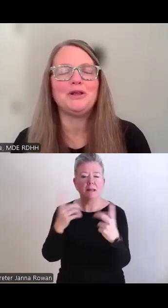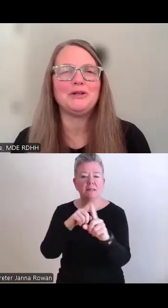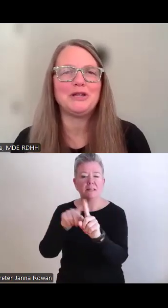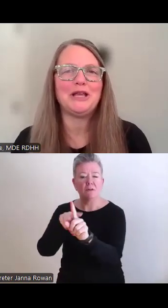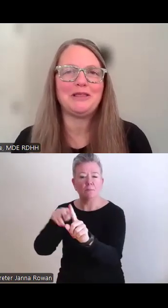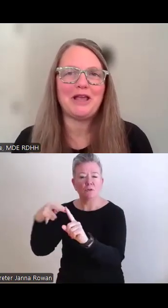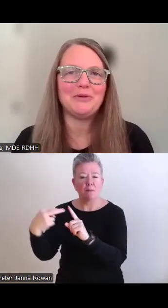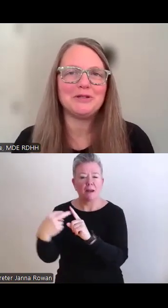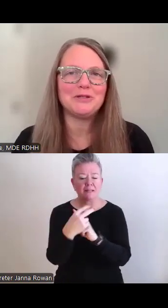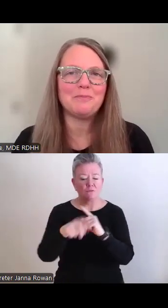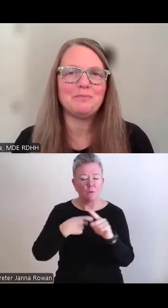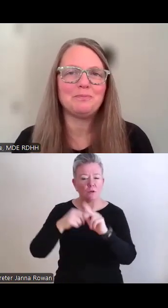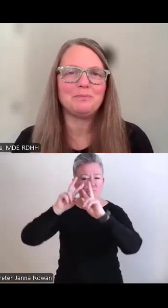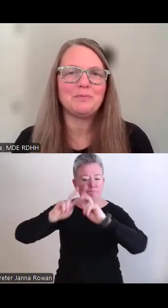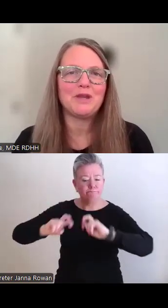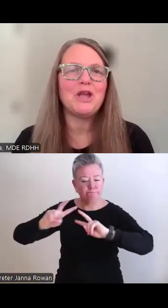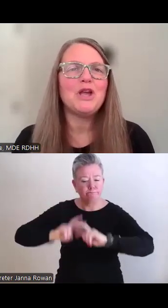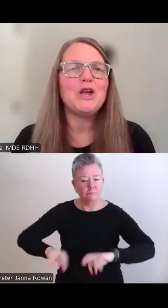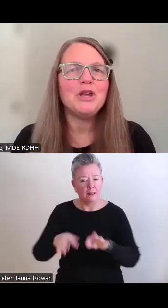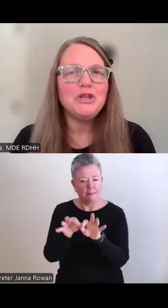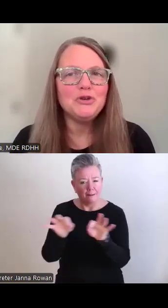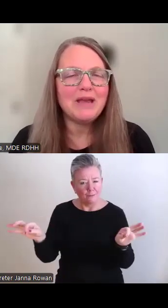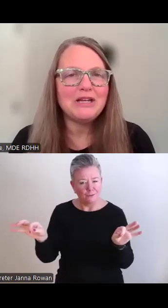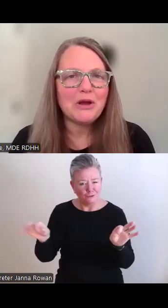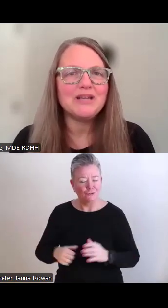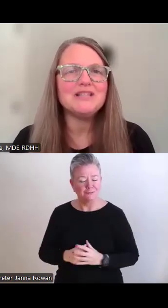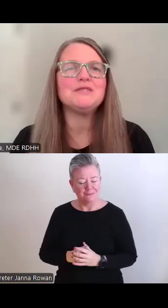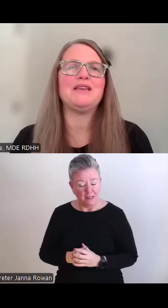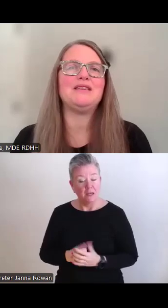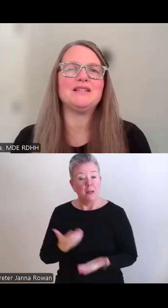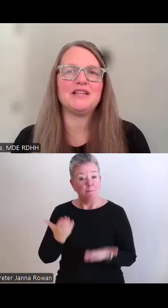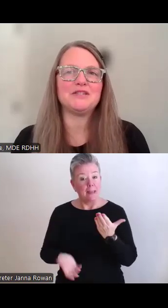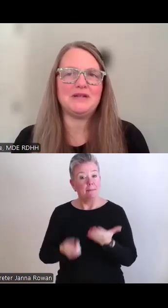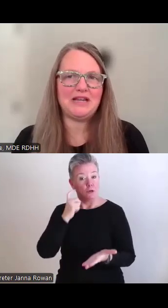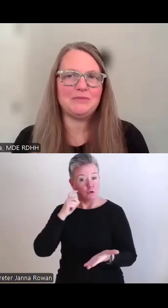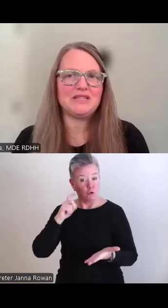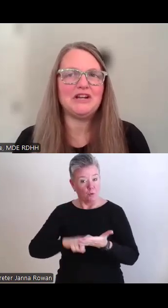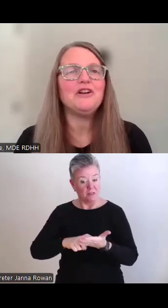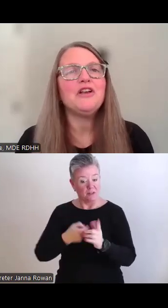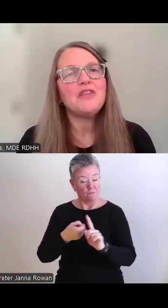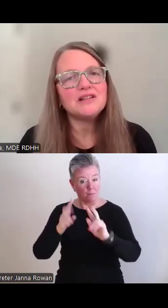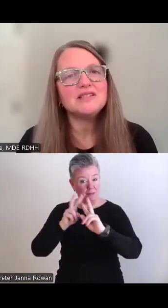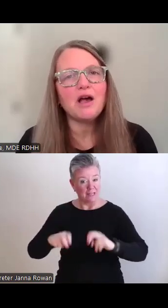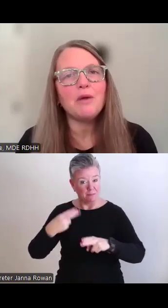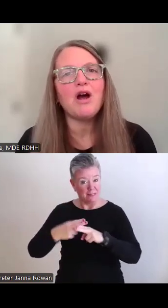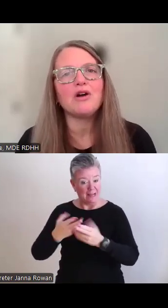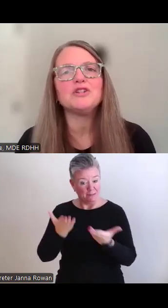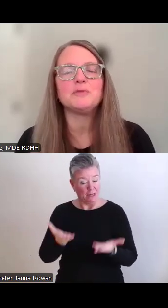when looking at language. You may notice, by the assessment names here, that some are